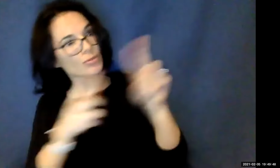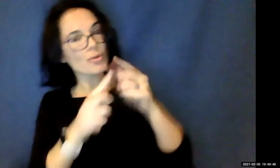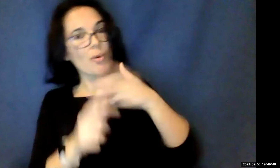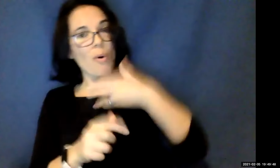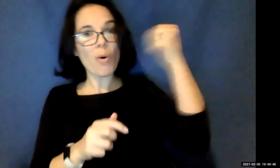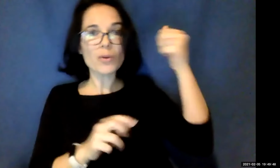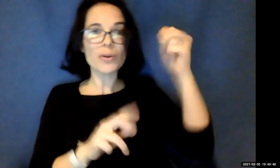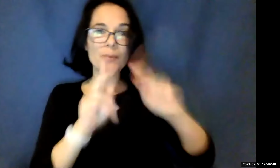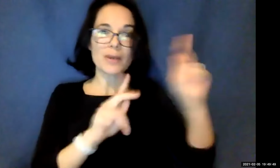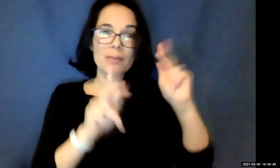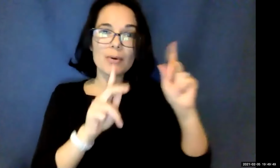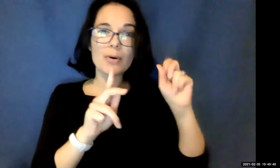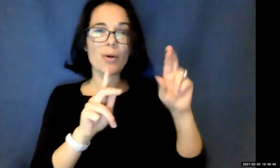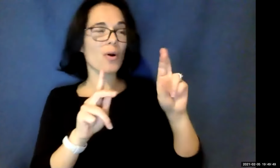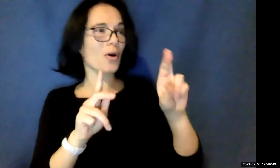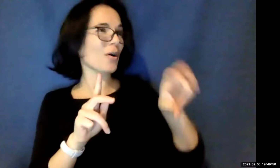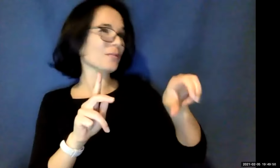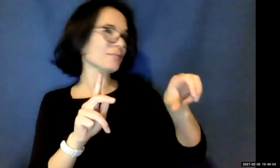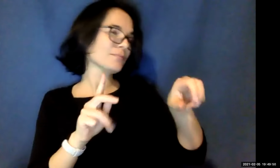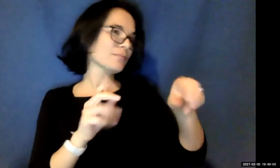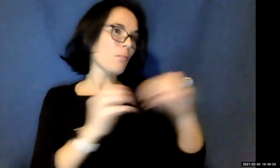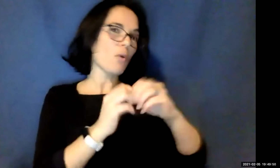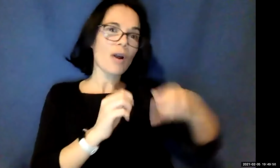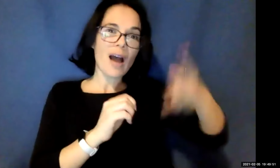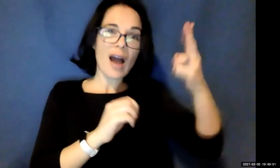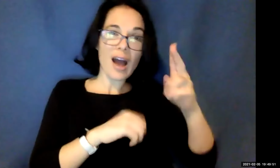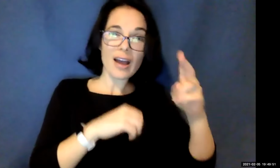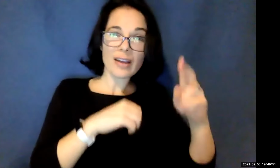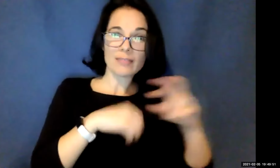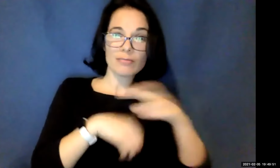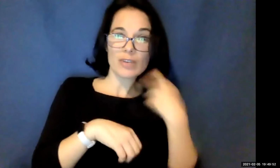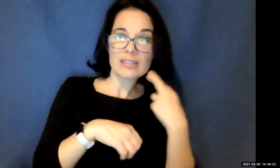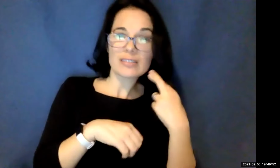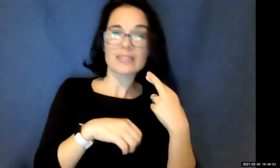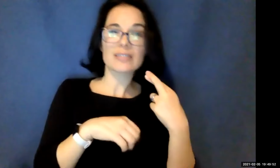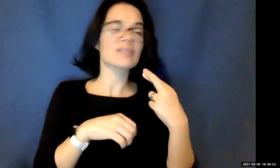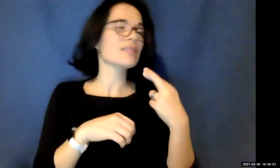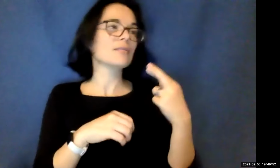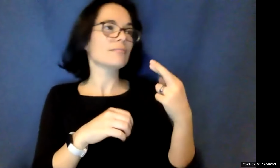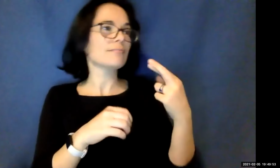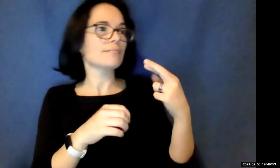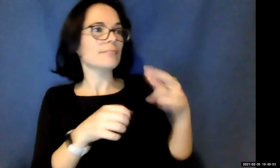more vulnerable people, more vulnerable parts of the community, right, based on just who